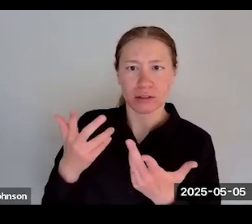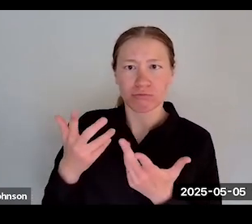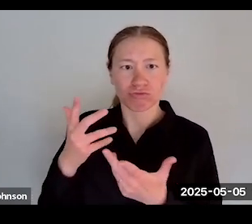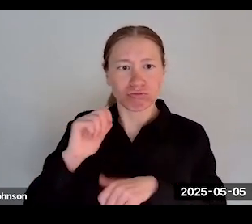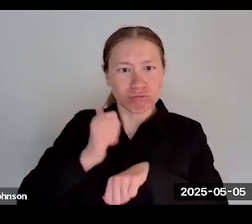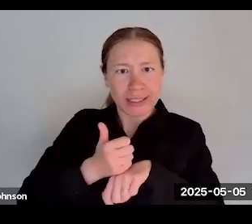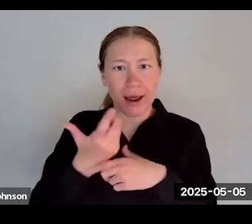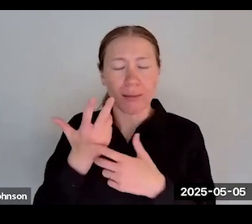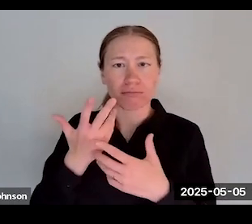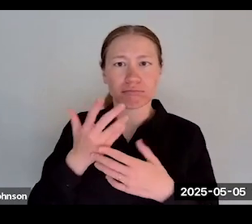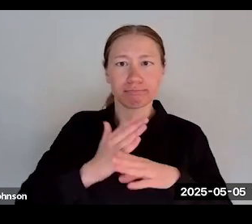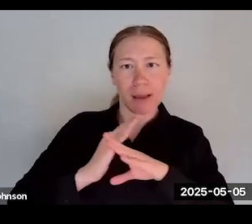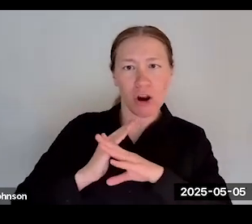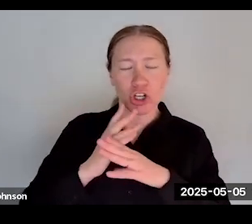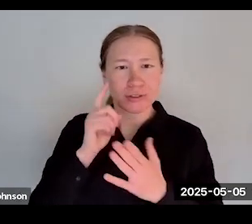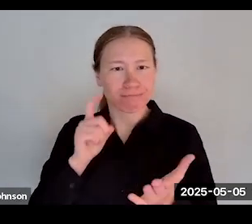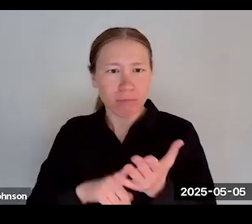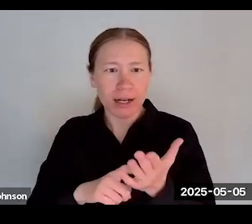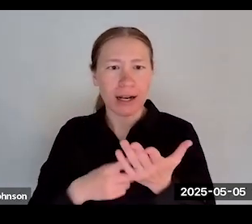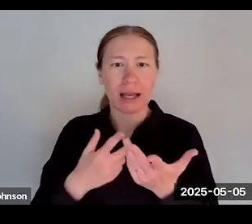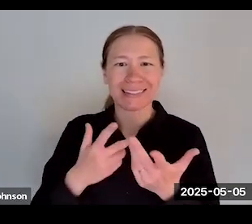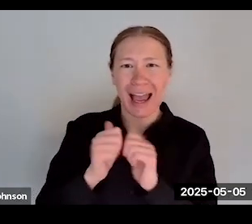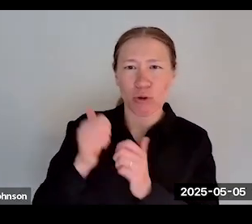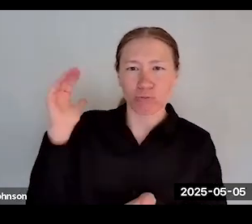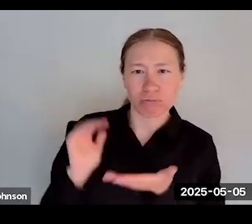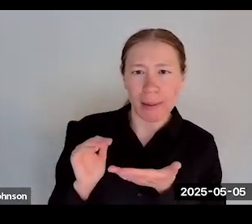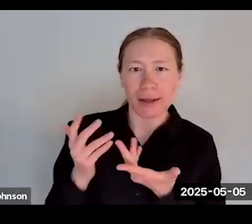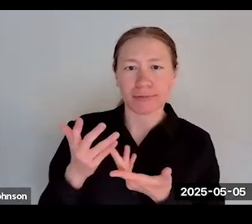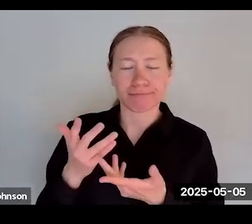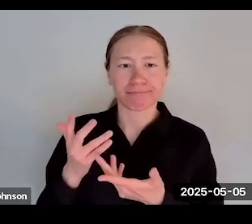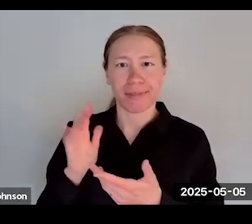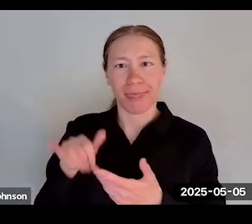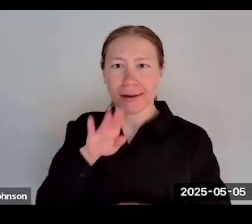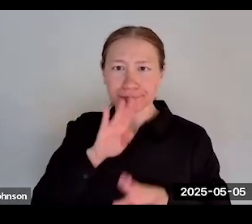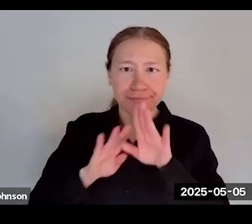and barriers experienced by the employee. We'll speak in depth about the employee's job